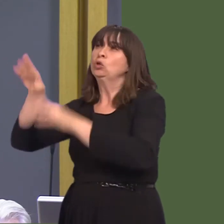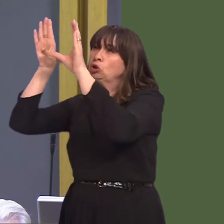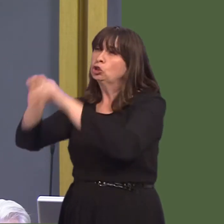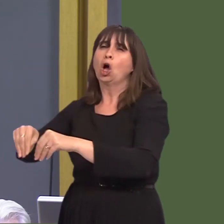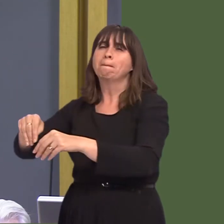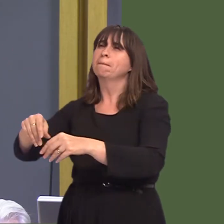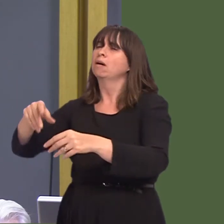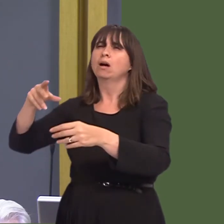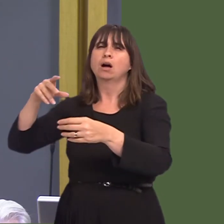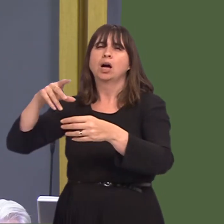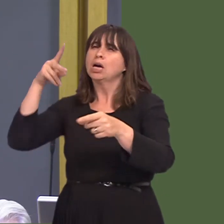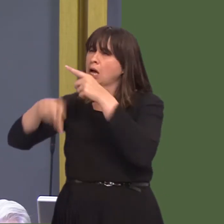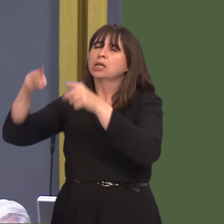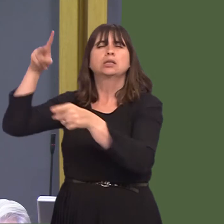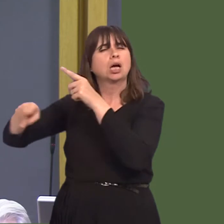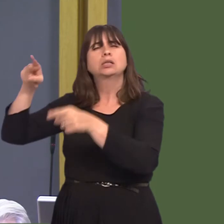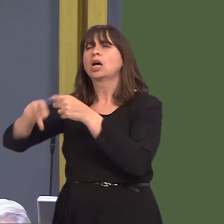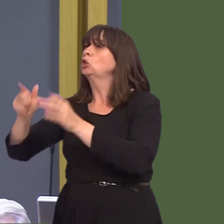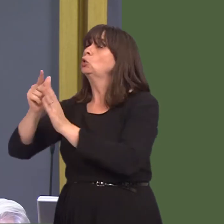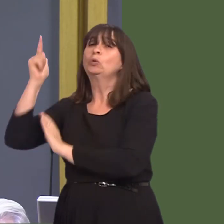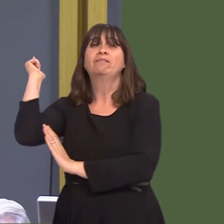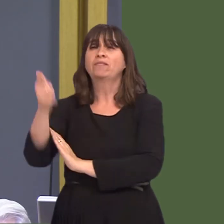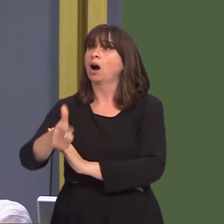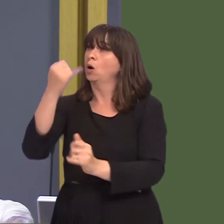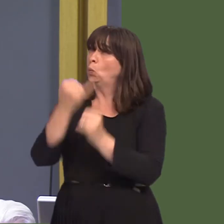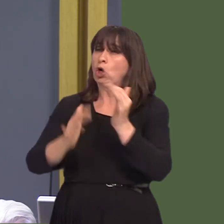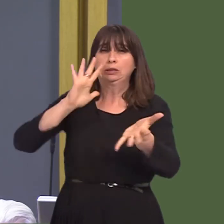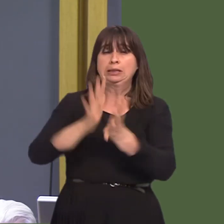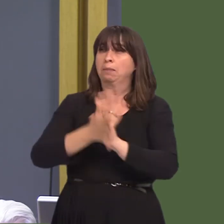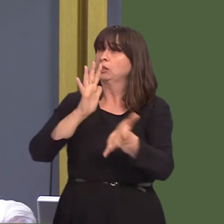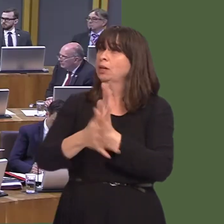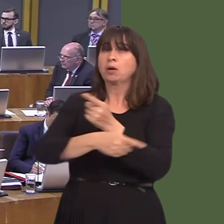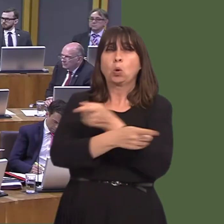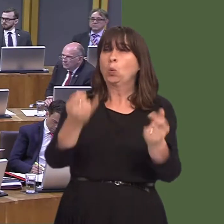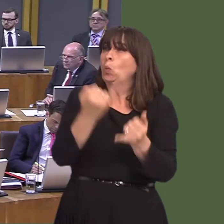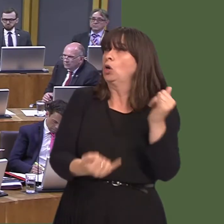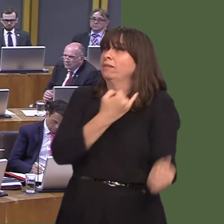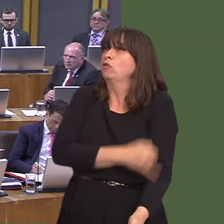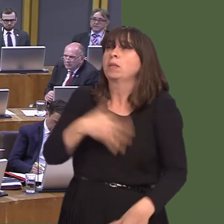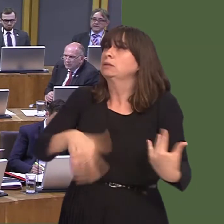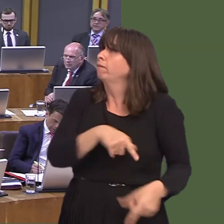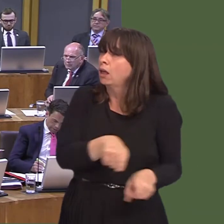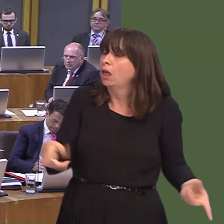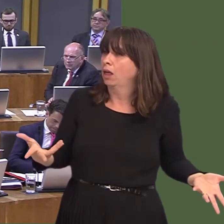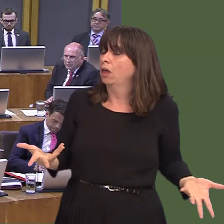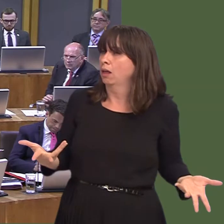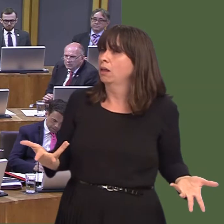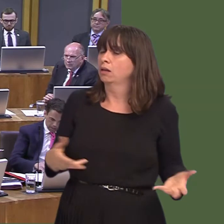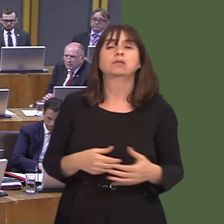of austerity now, before any more damage is wreaked upon the most vulnerable in our society? Carwyn Jones AM: They will have heard that call.